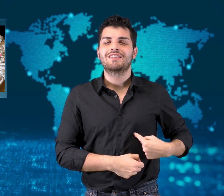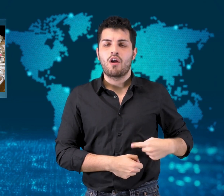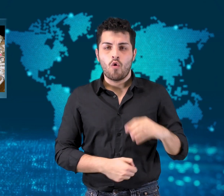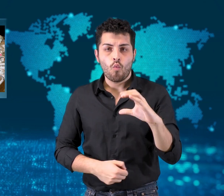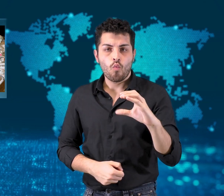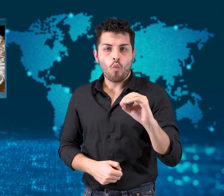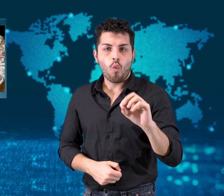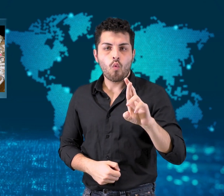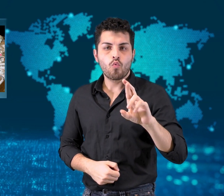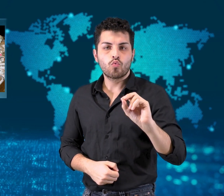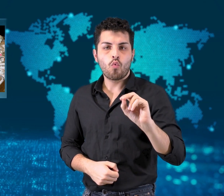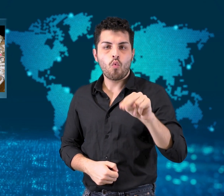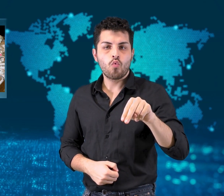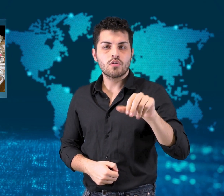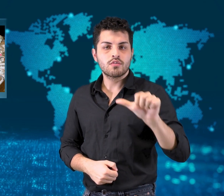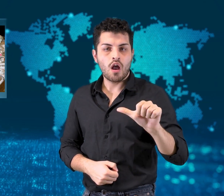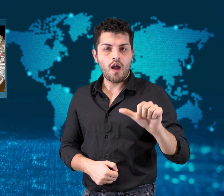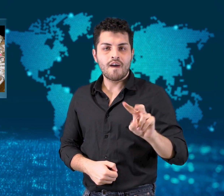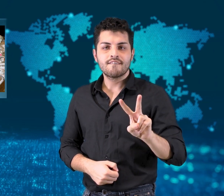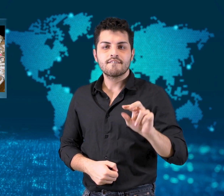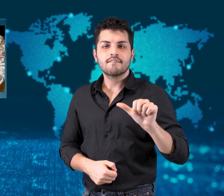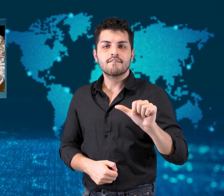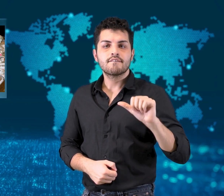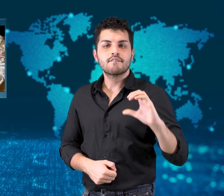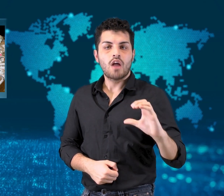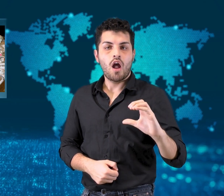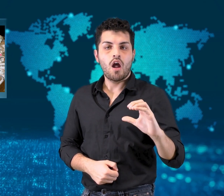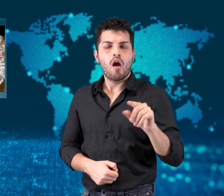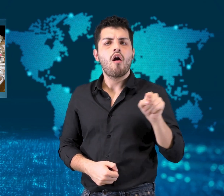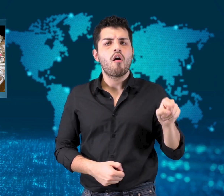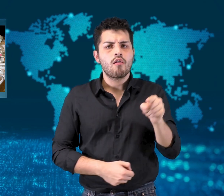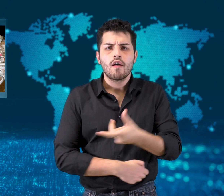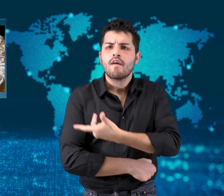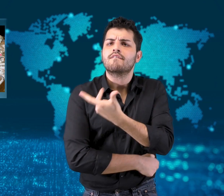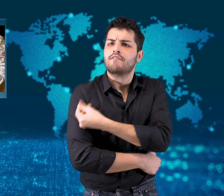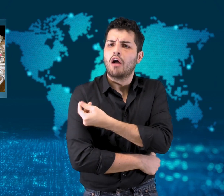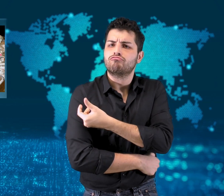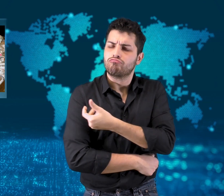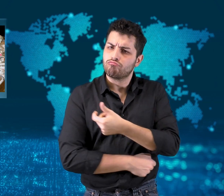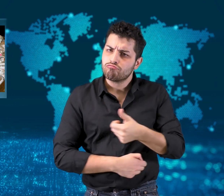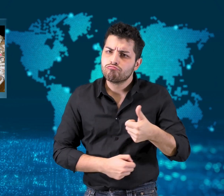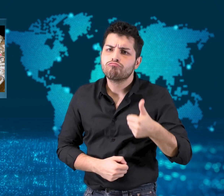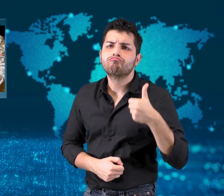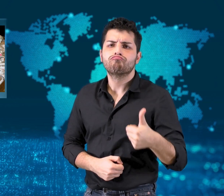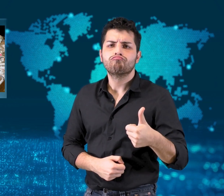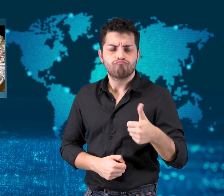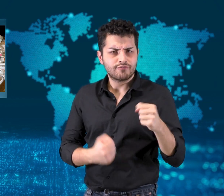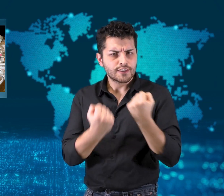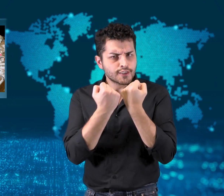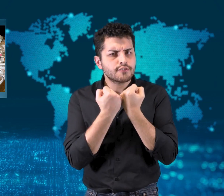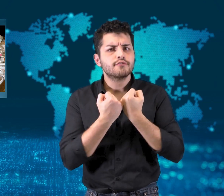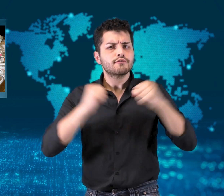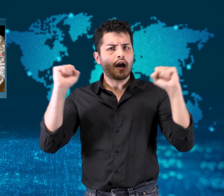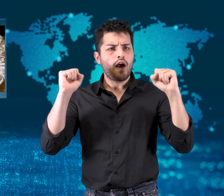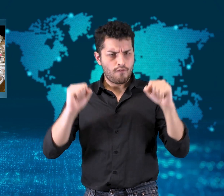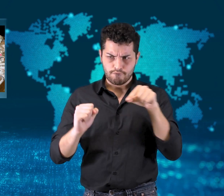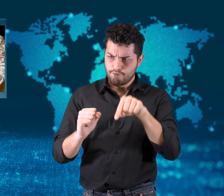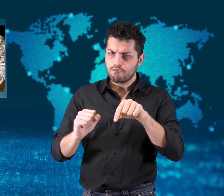Brazil declared that China’s vaccine, “CoronaVac,” is the safest,